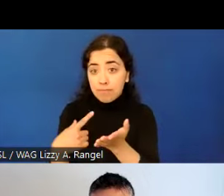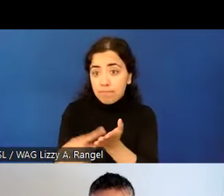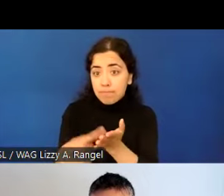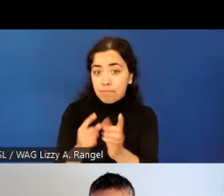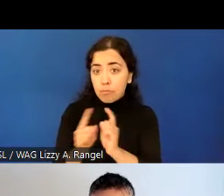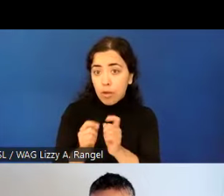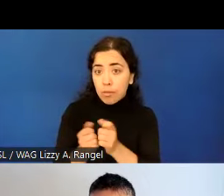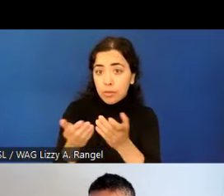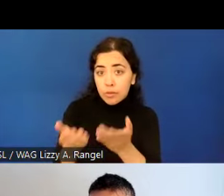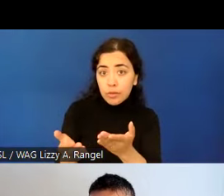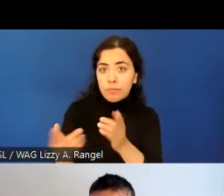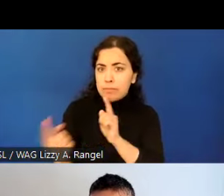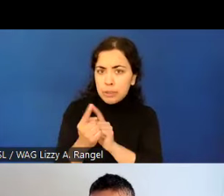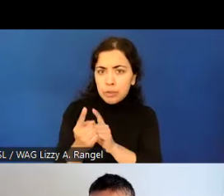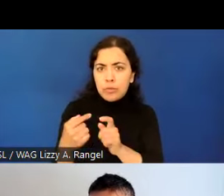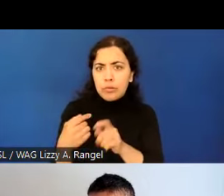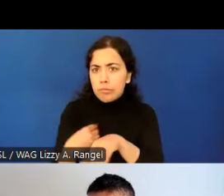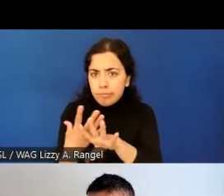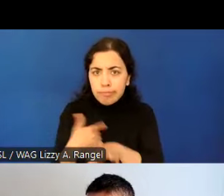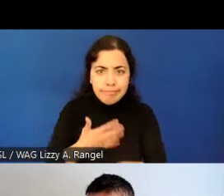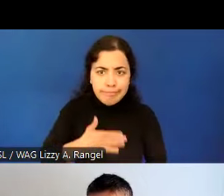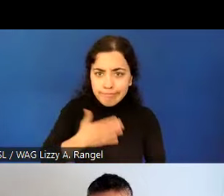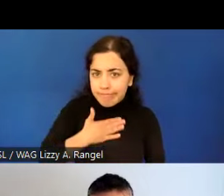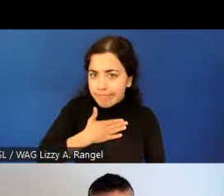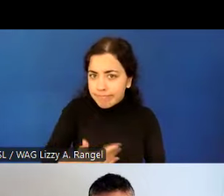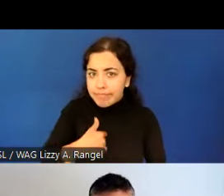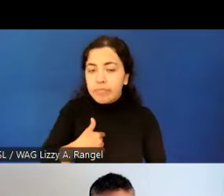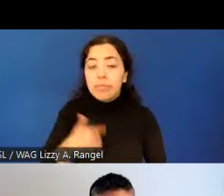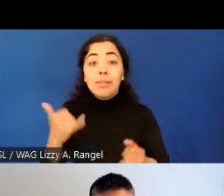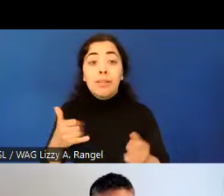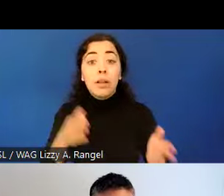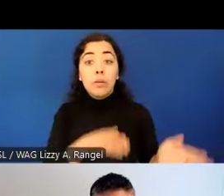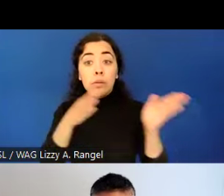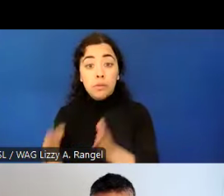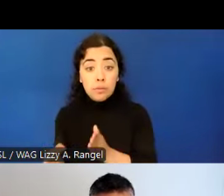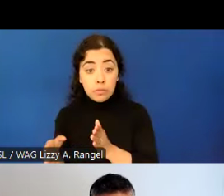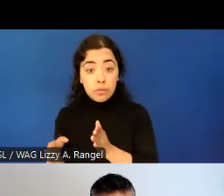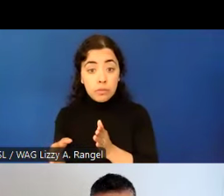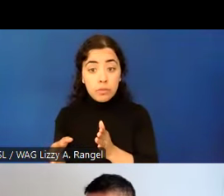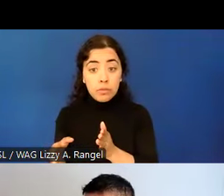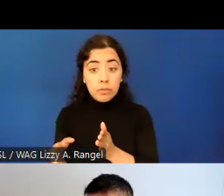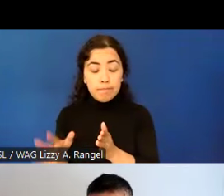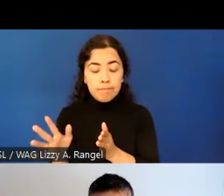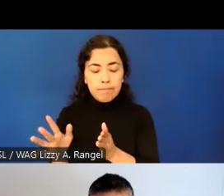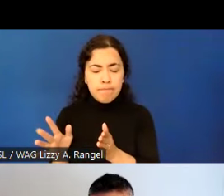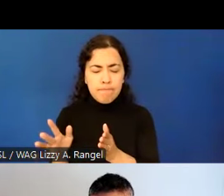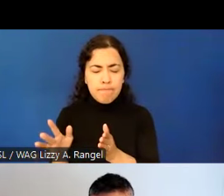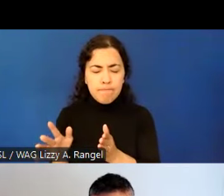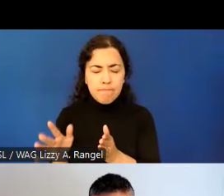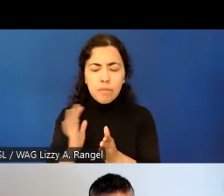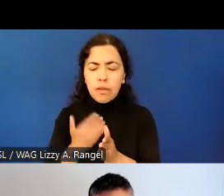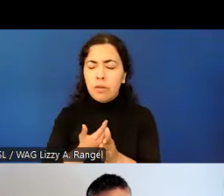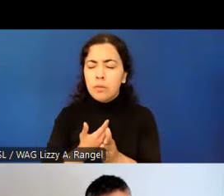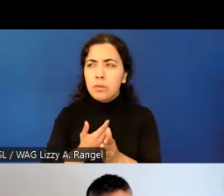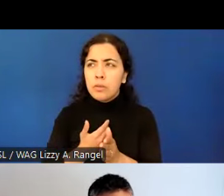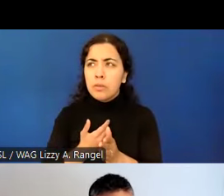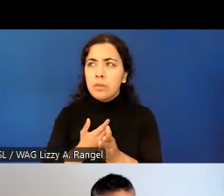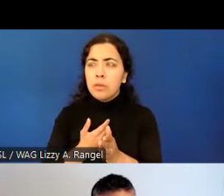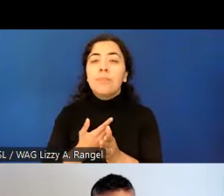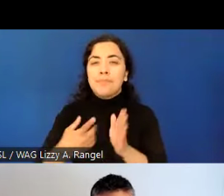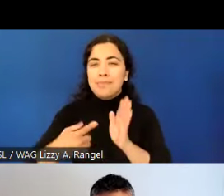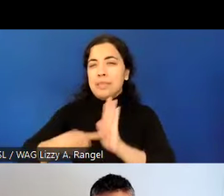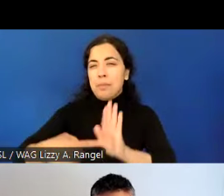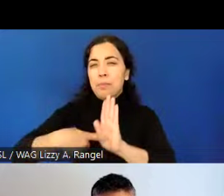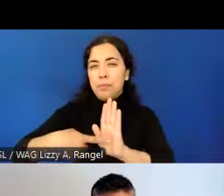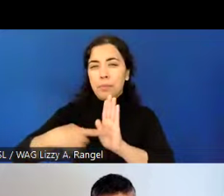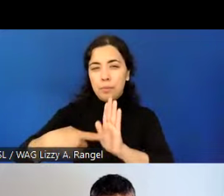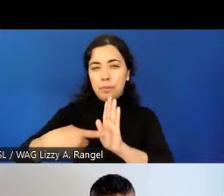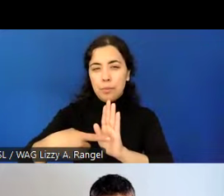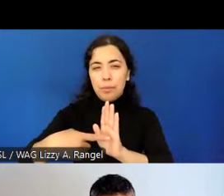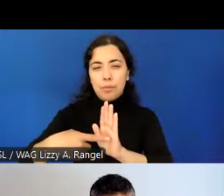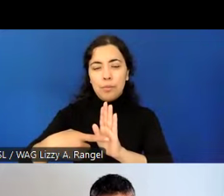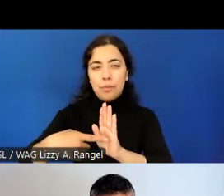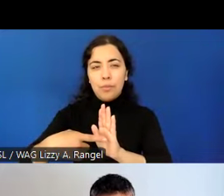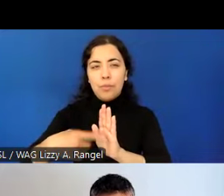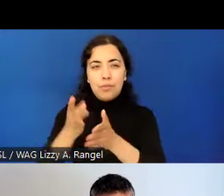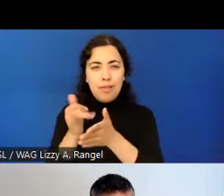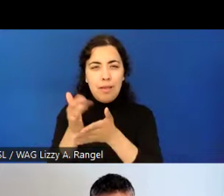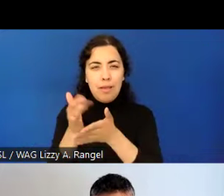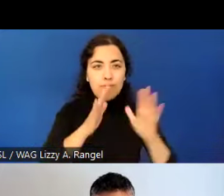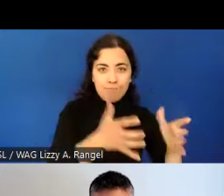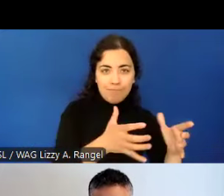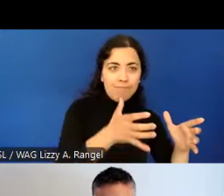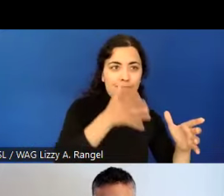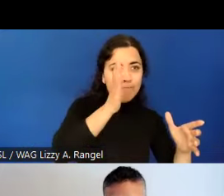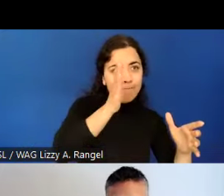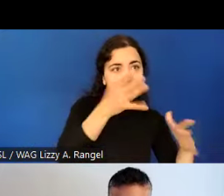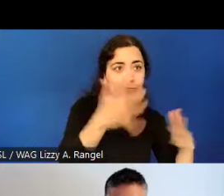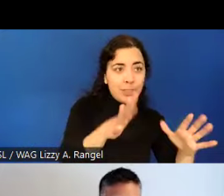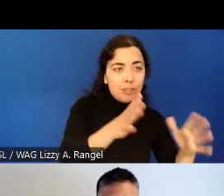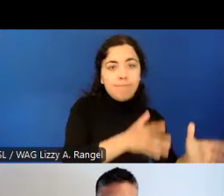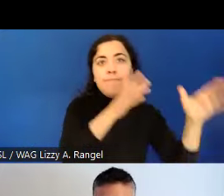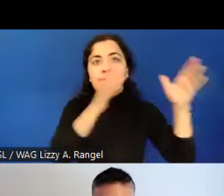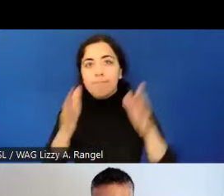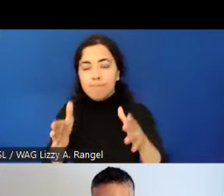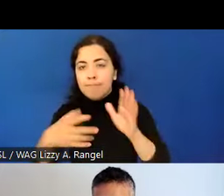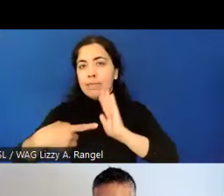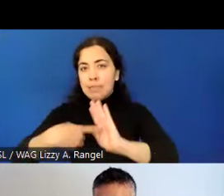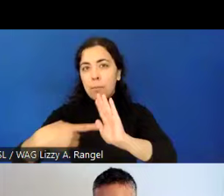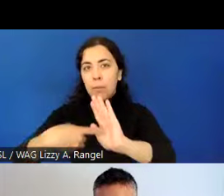meet you. So now we're going to move on to our -- the demo portion of this webinar.